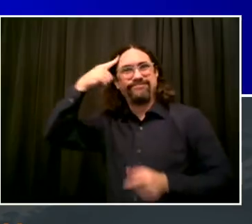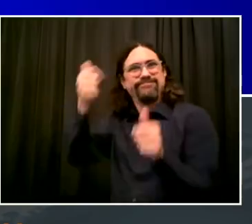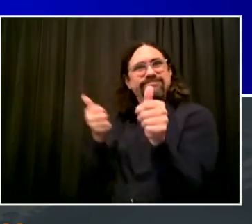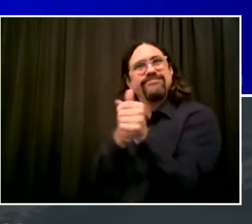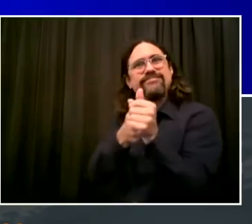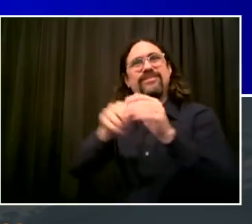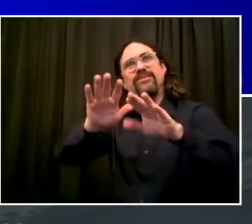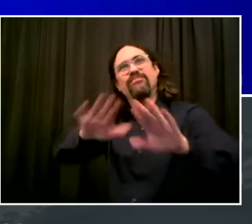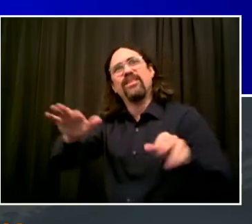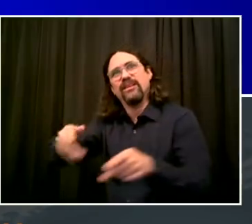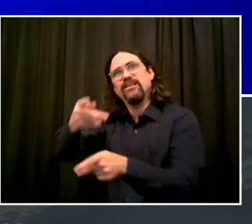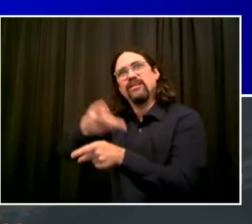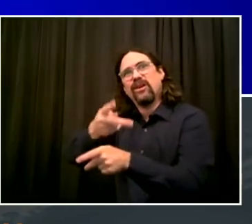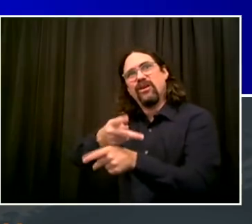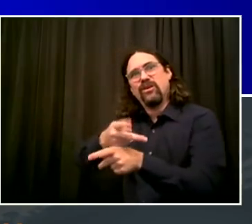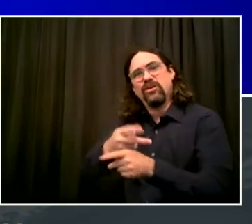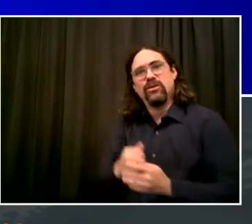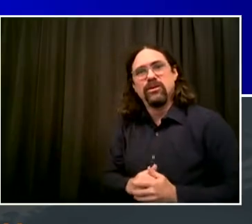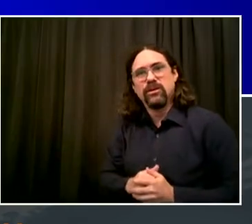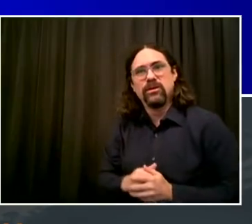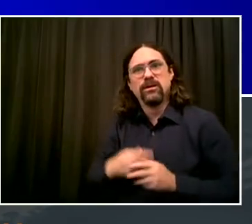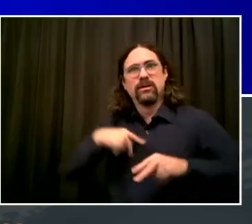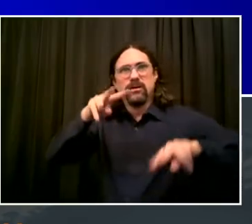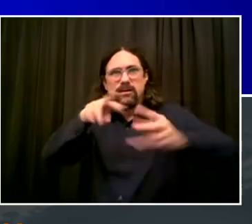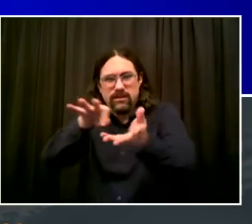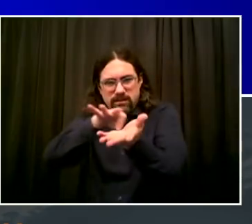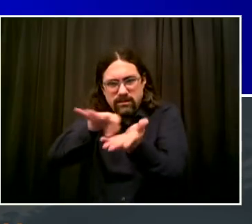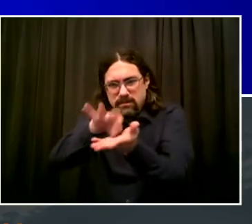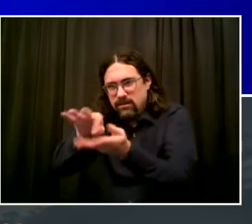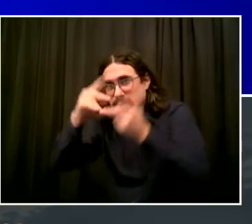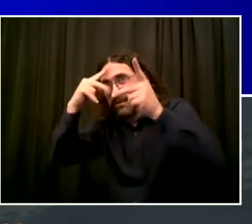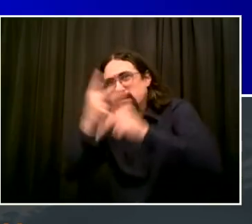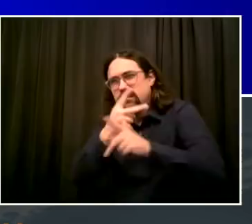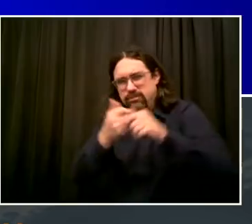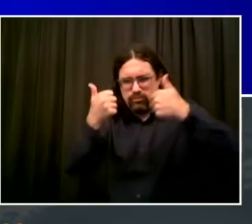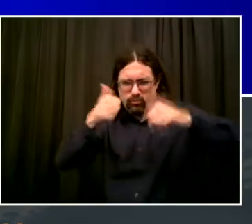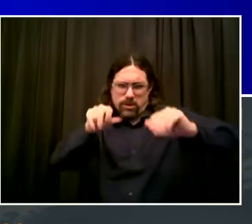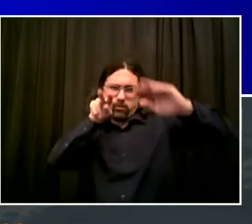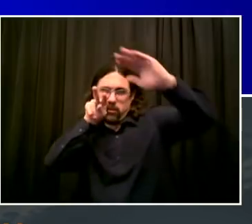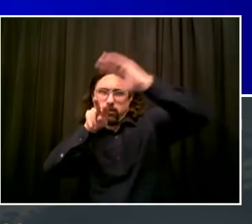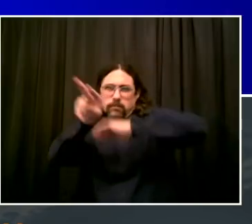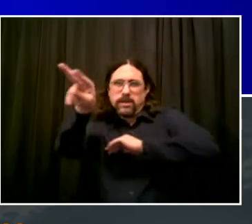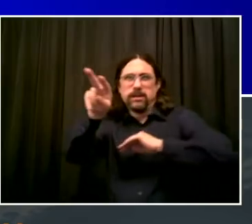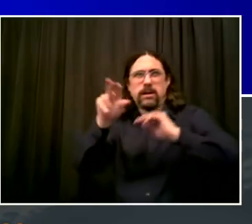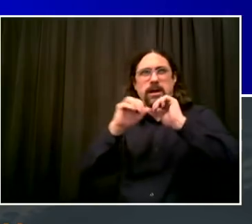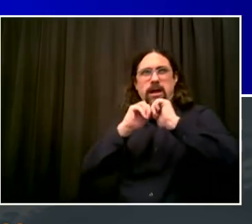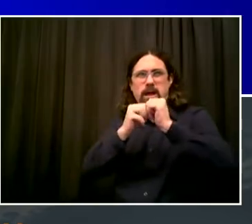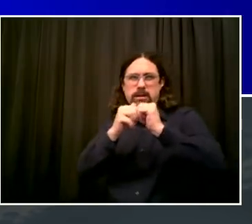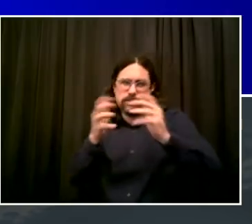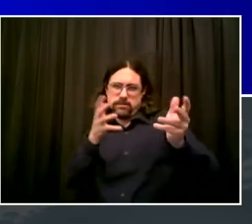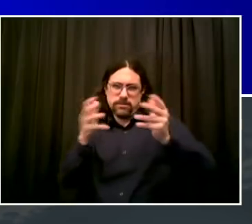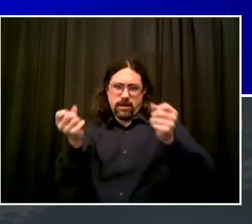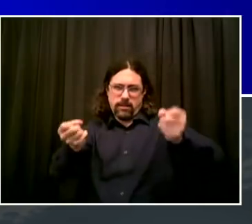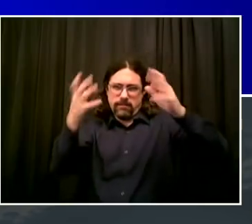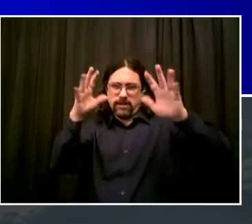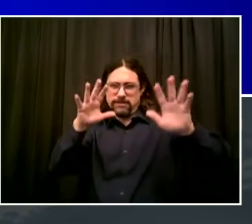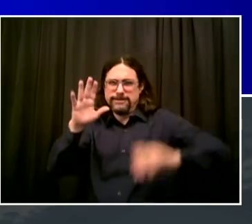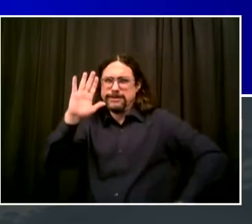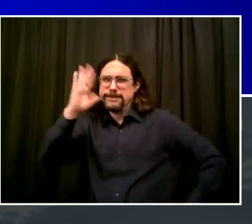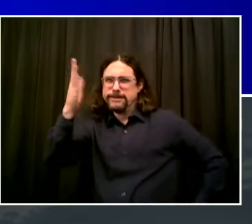COULD WE DO? WE THOUGHT MAYBE WE COULD DO 50,000 CHILDCARE [INDISCERNIBLE]. WITH THE BLENDED FORMATTH, AT TURNS INTO